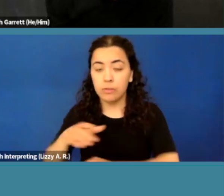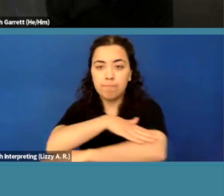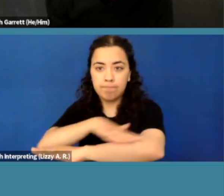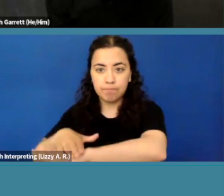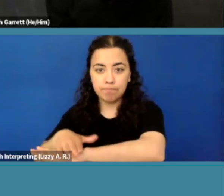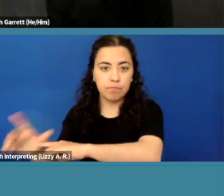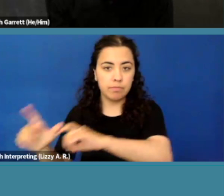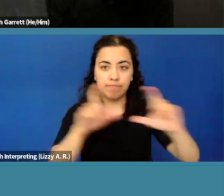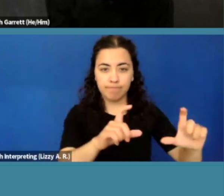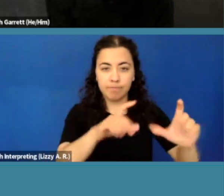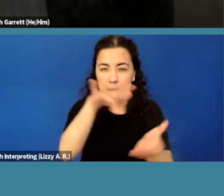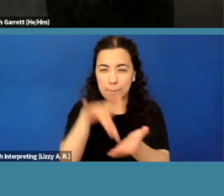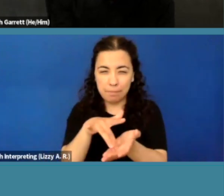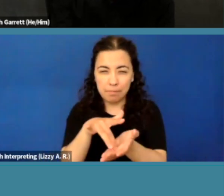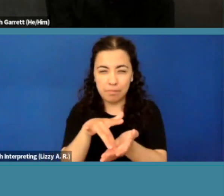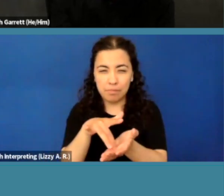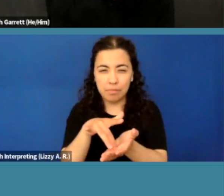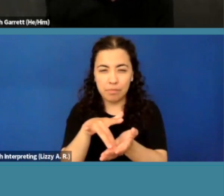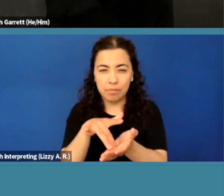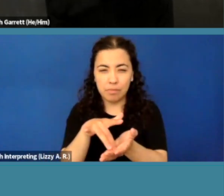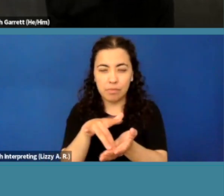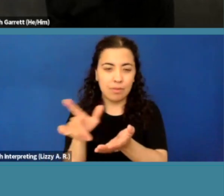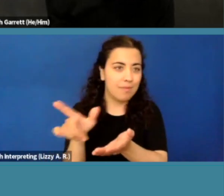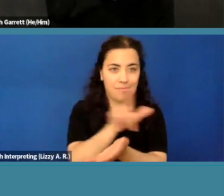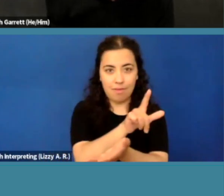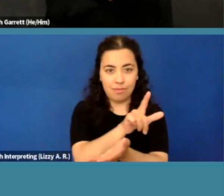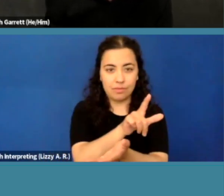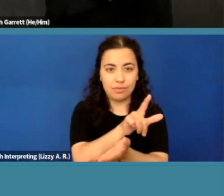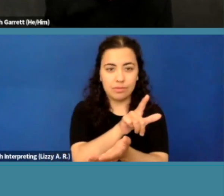are on the middle, but on the left side and further back.